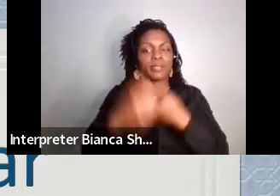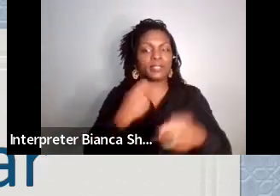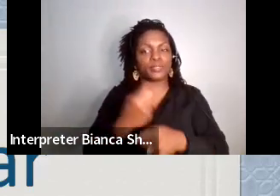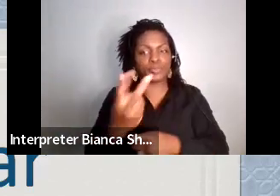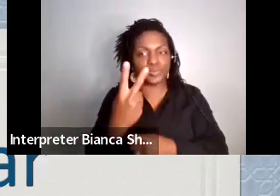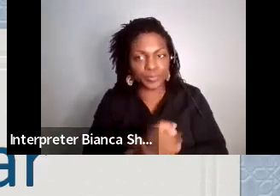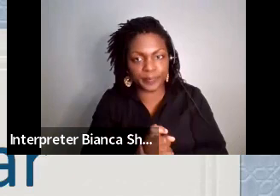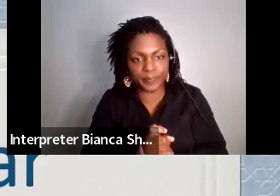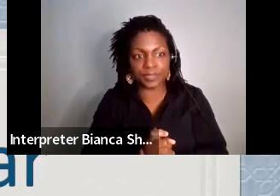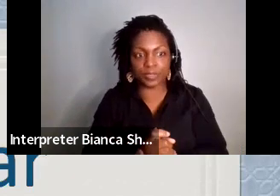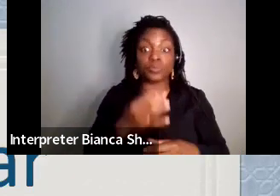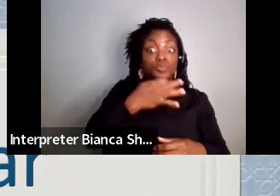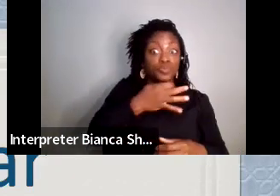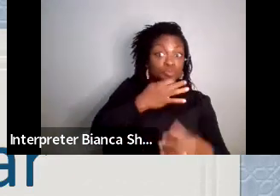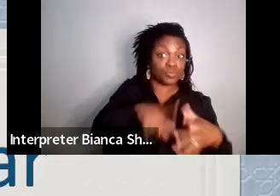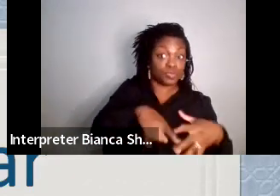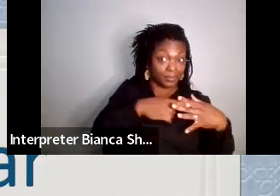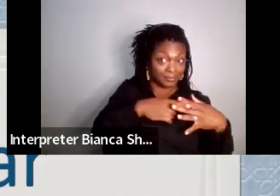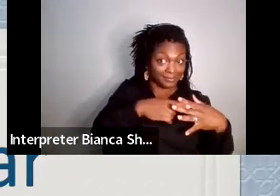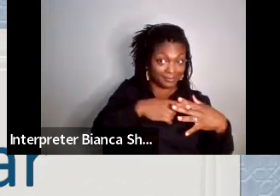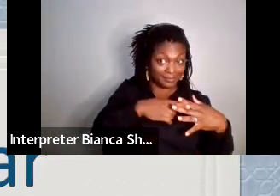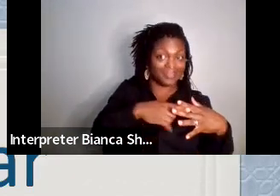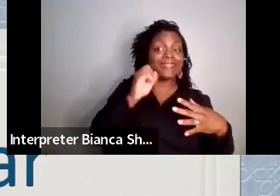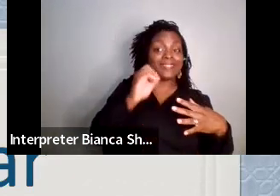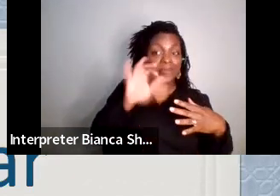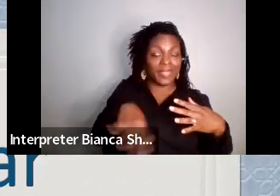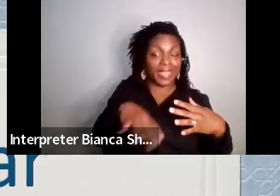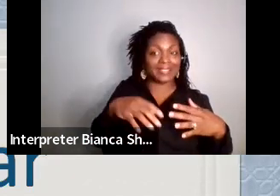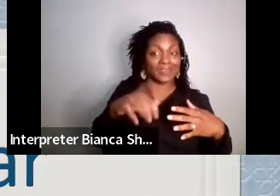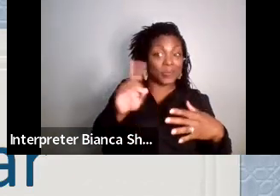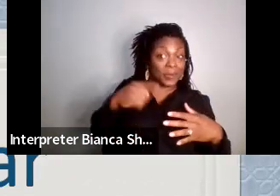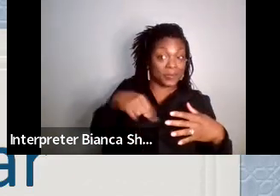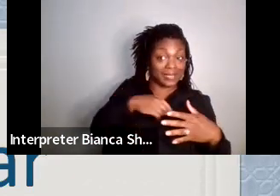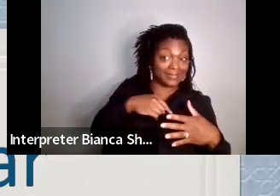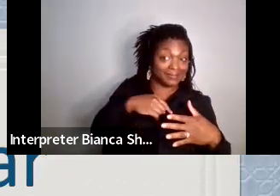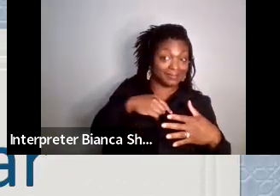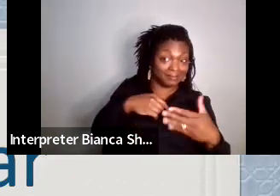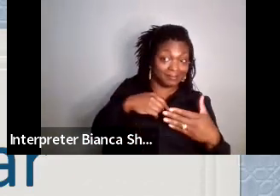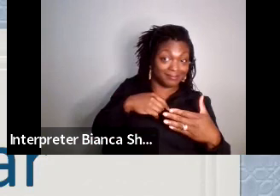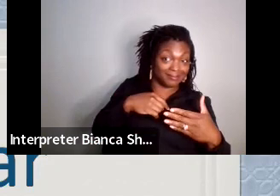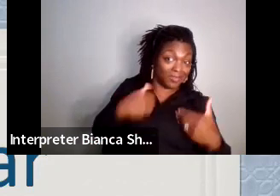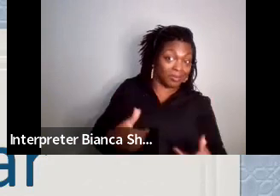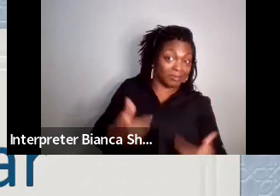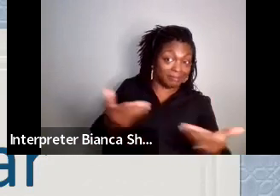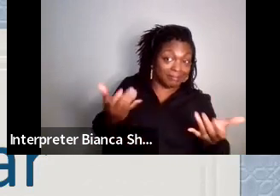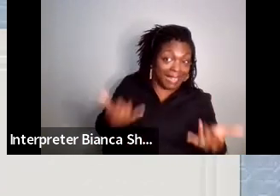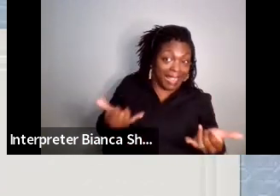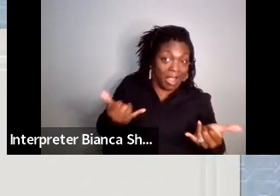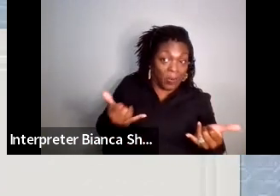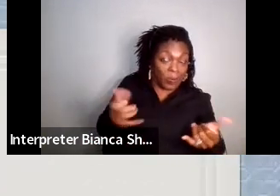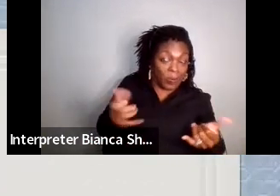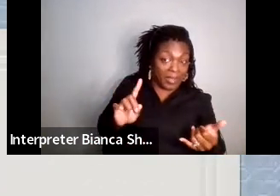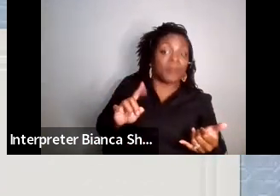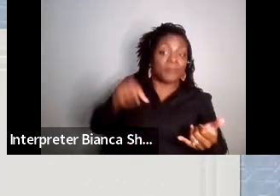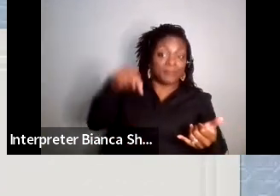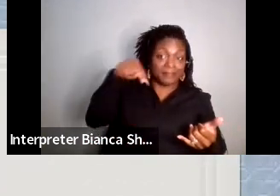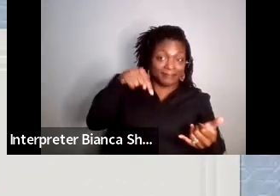This is where we're at our projected timeline for this next year, and just just to summarize.